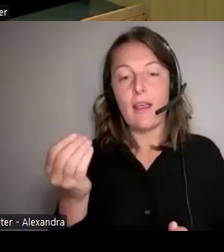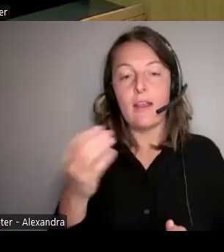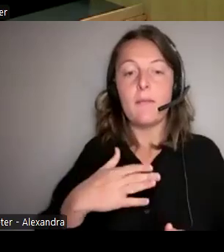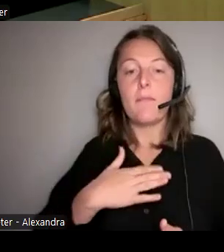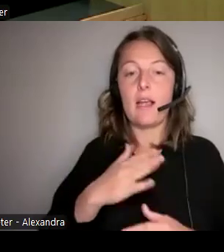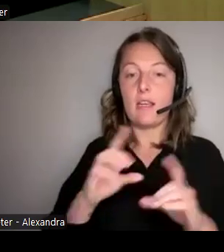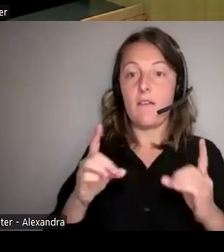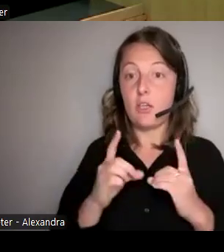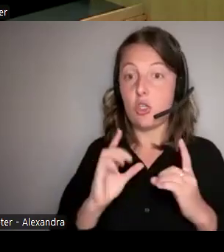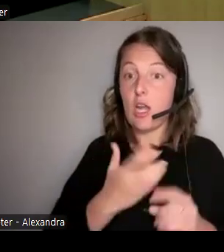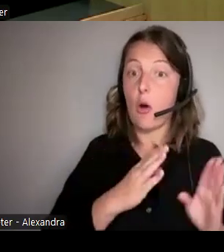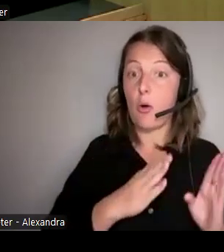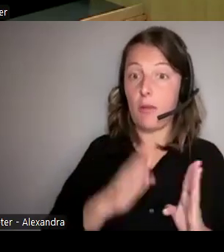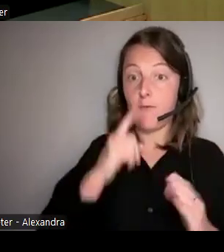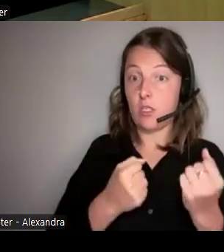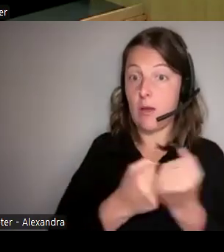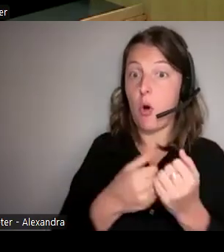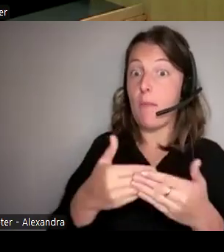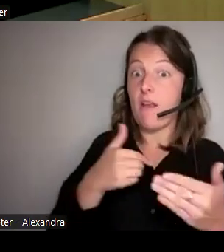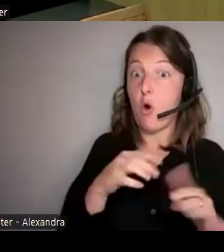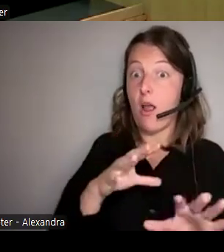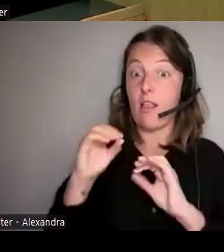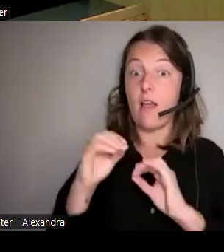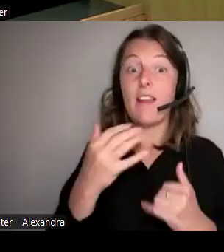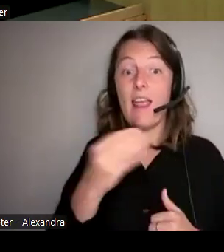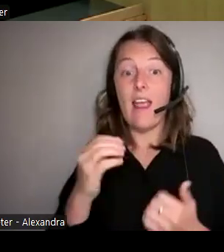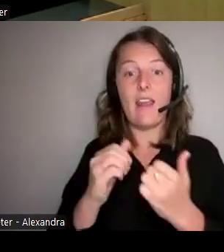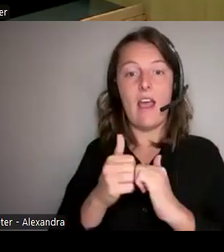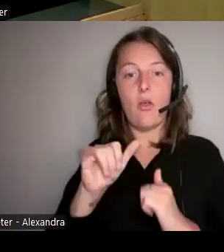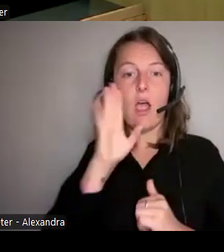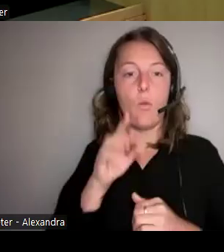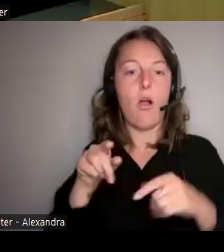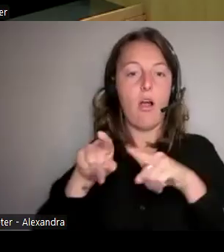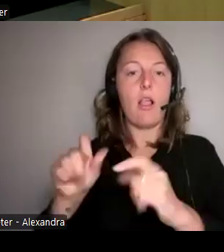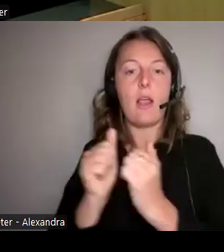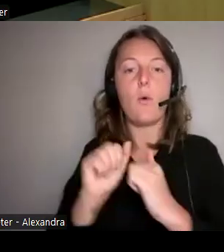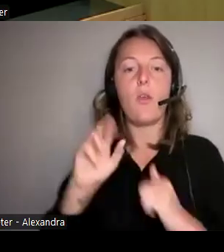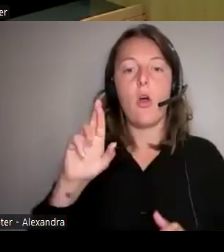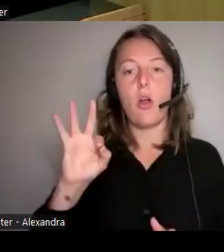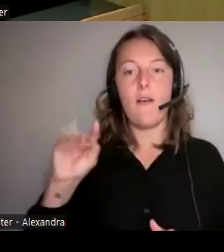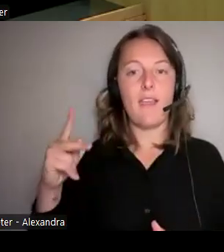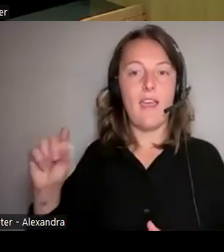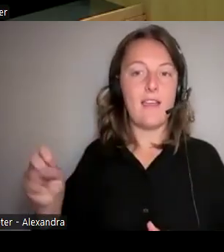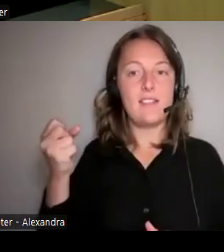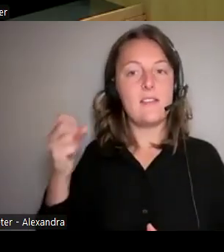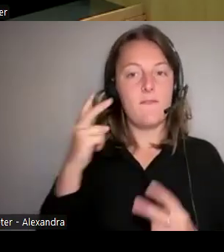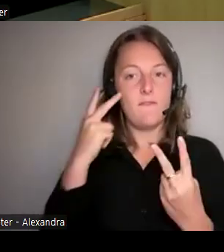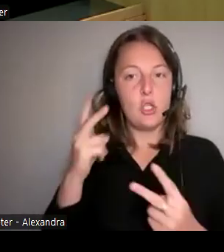before I left and how to make that align with RFK's vision. So uh let me first address the